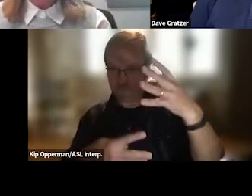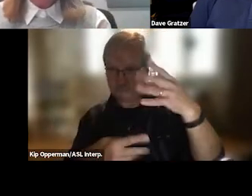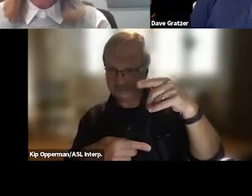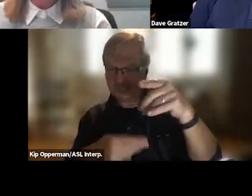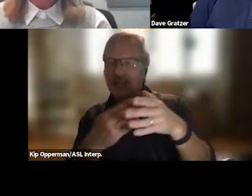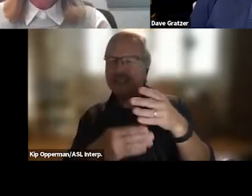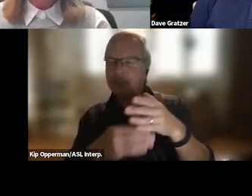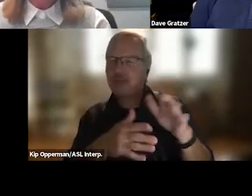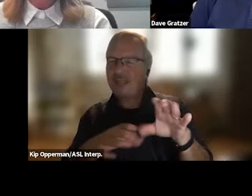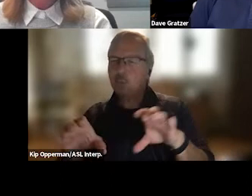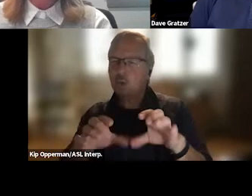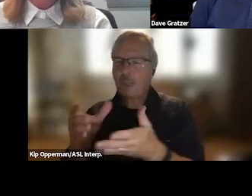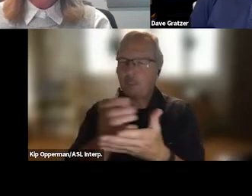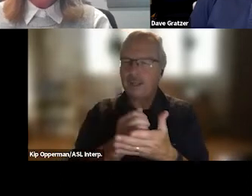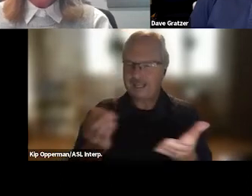that we are collecting here in Camden County.